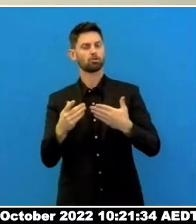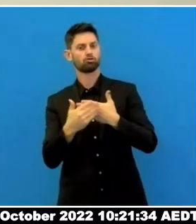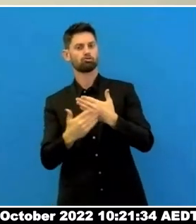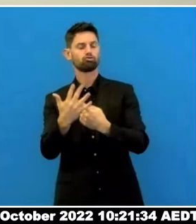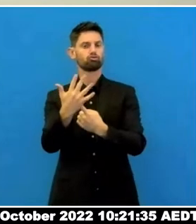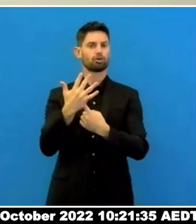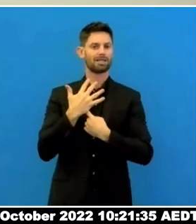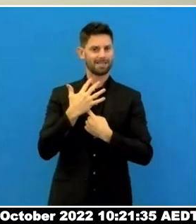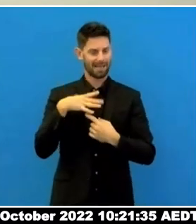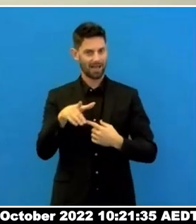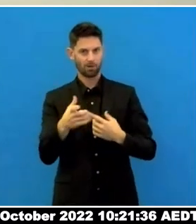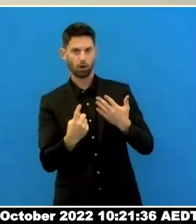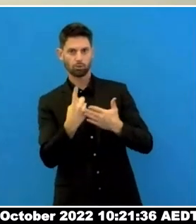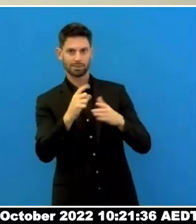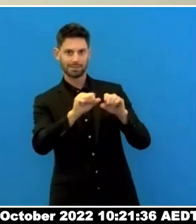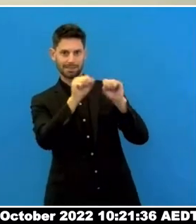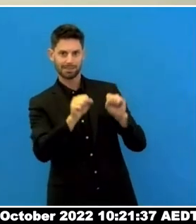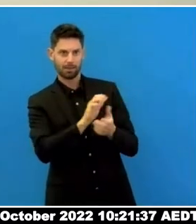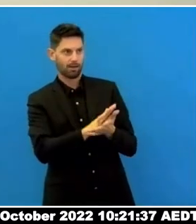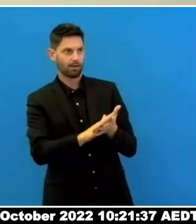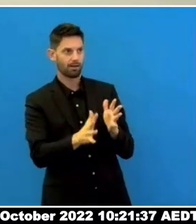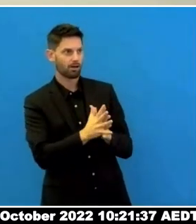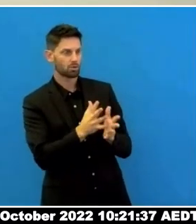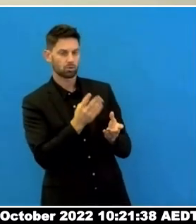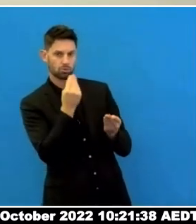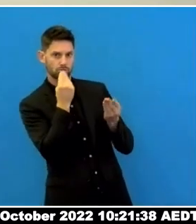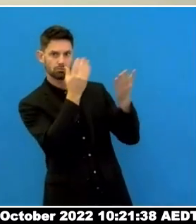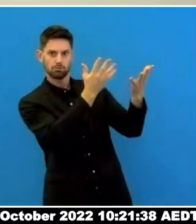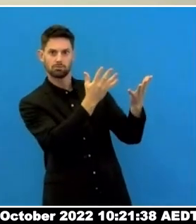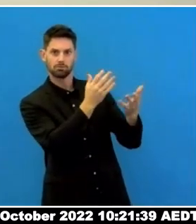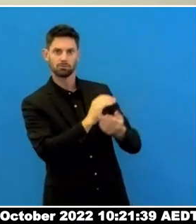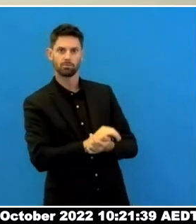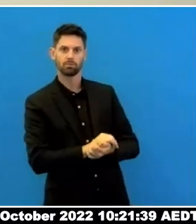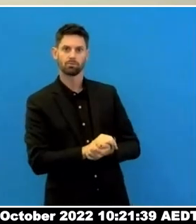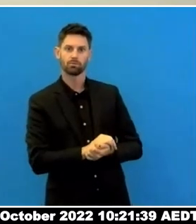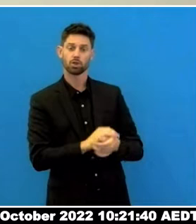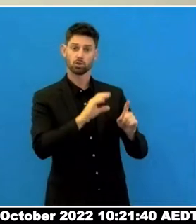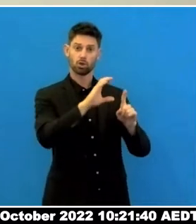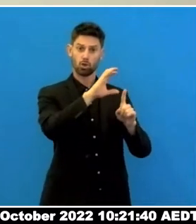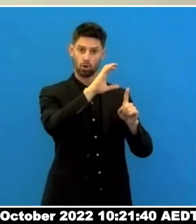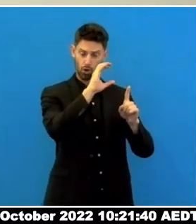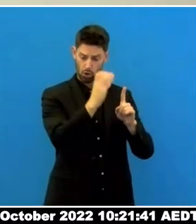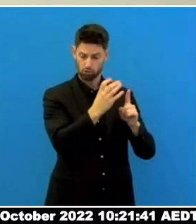So, cultural safety is for us a threshold issue that is a starting point